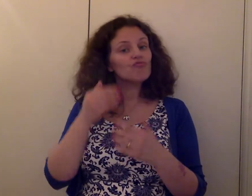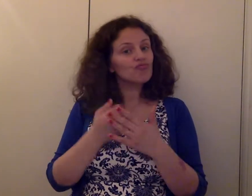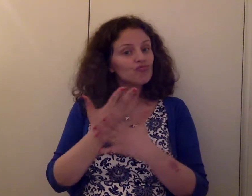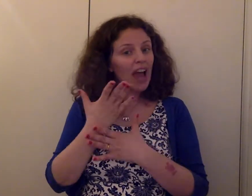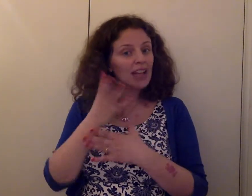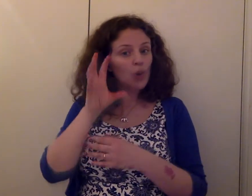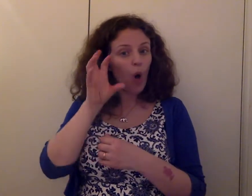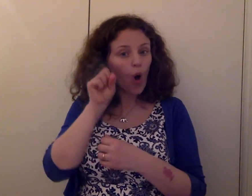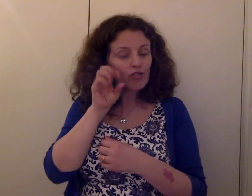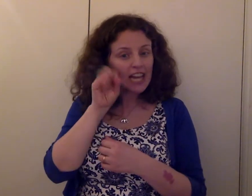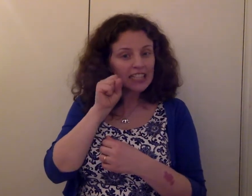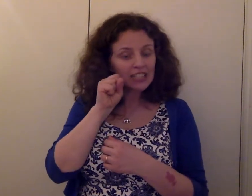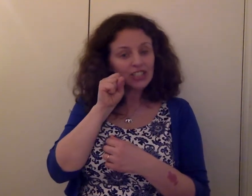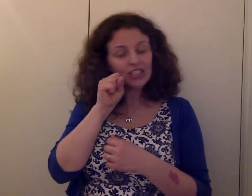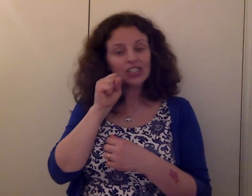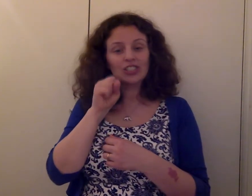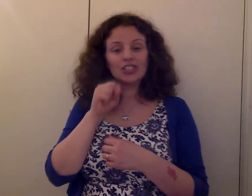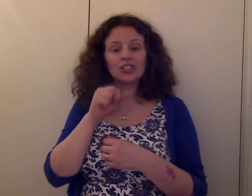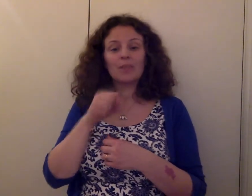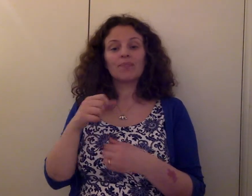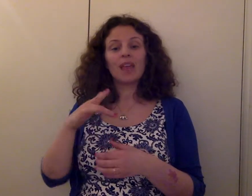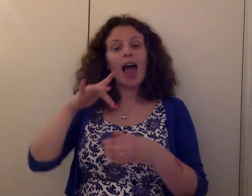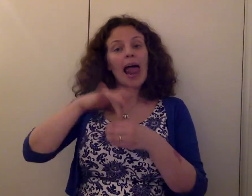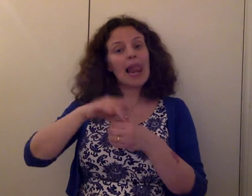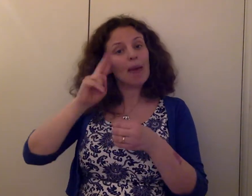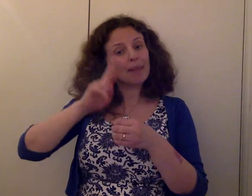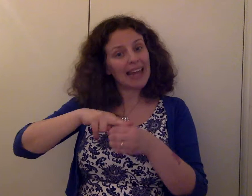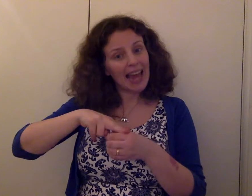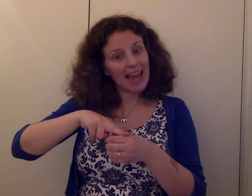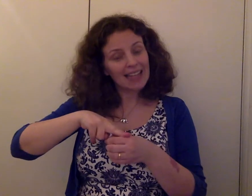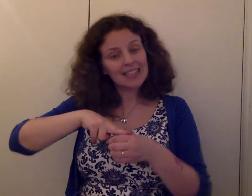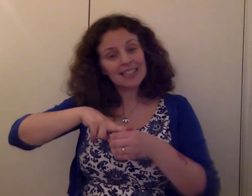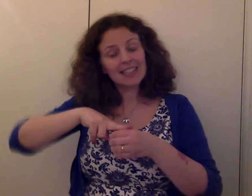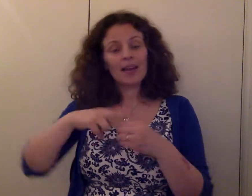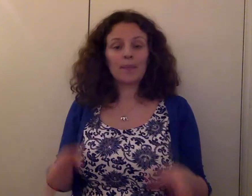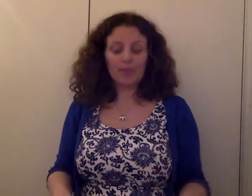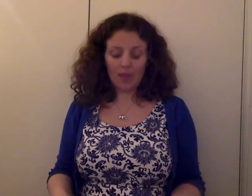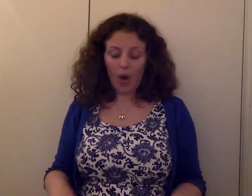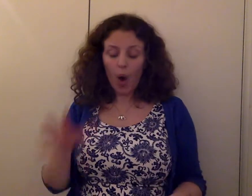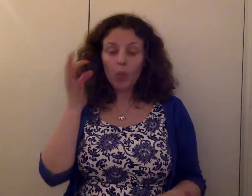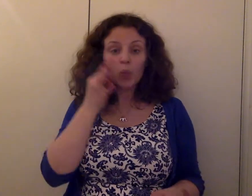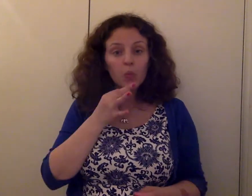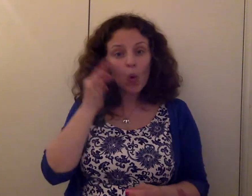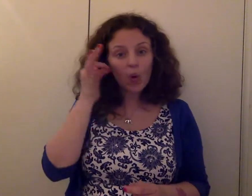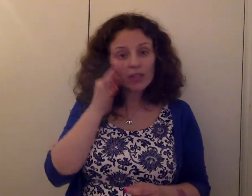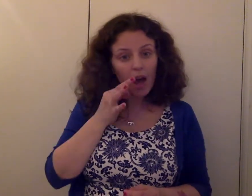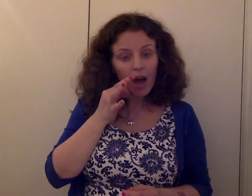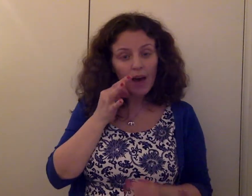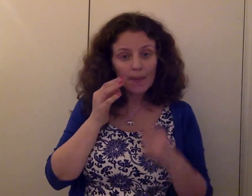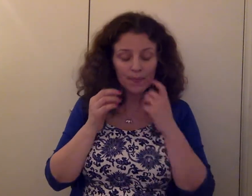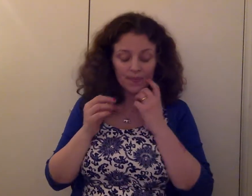Fresh orange lemonade Water